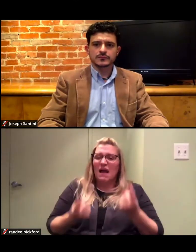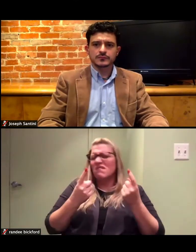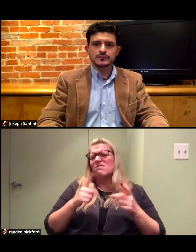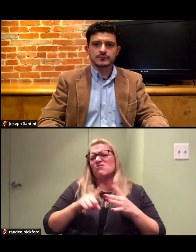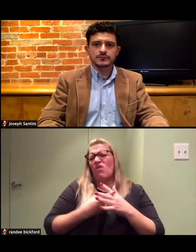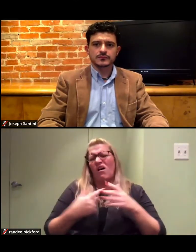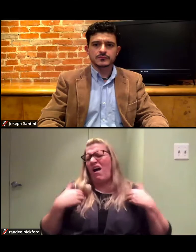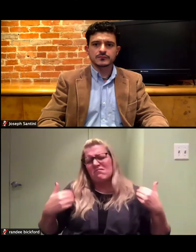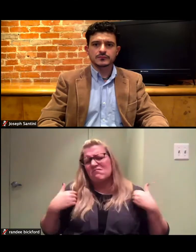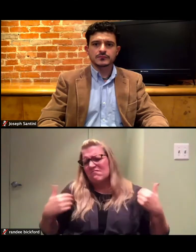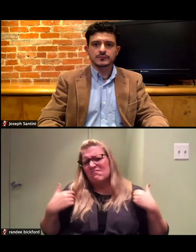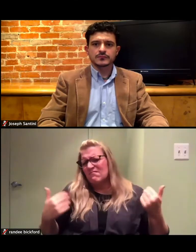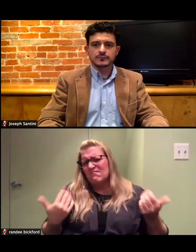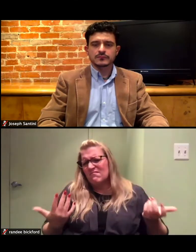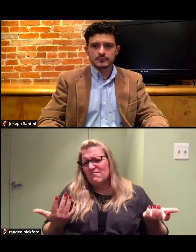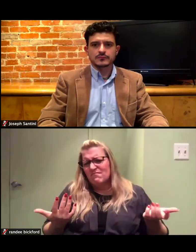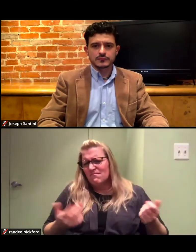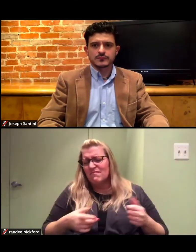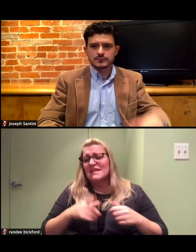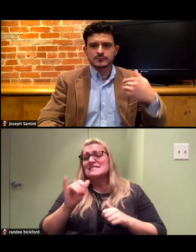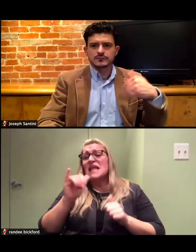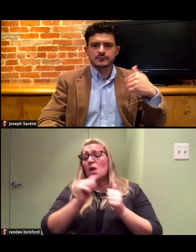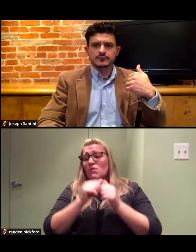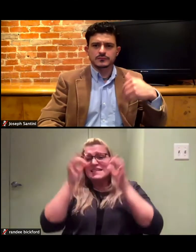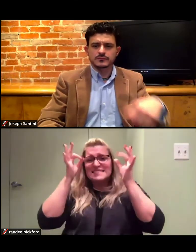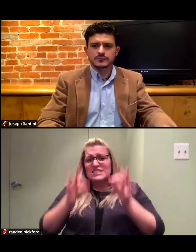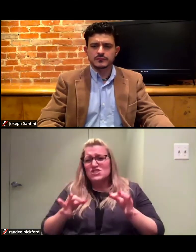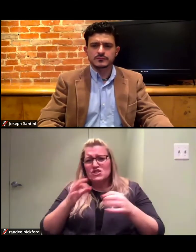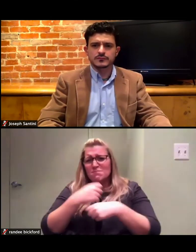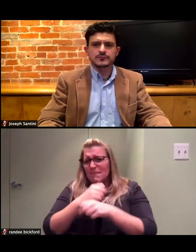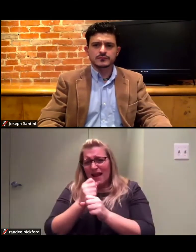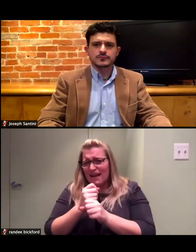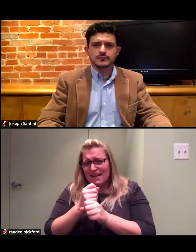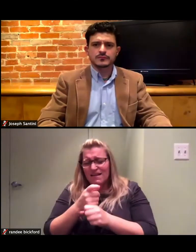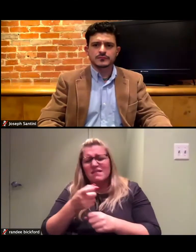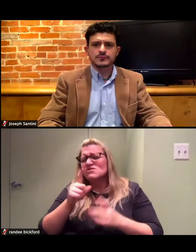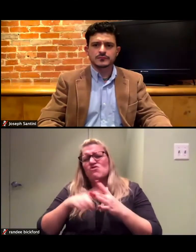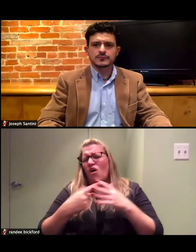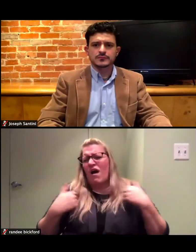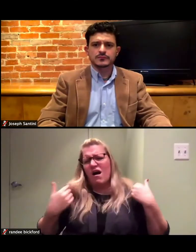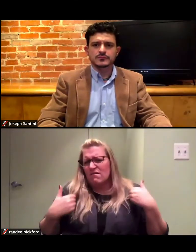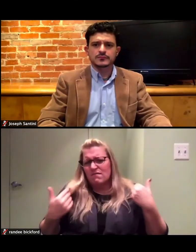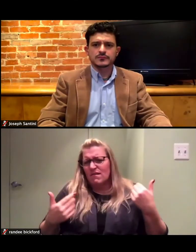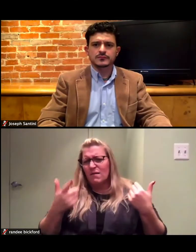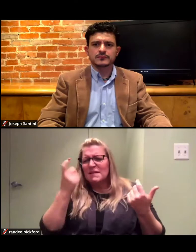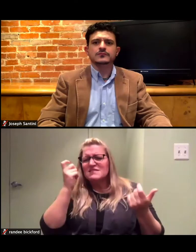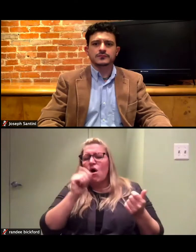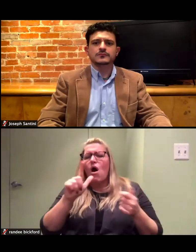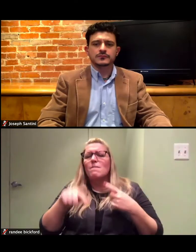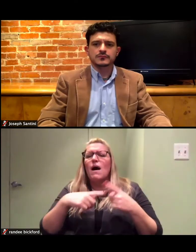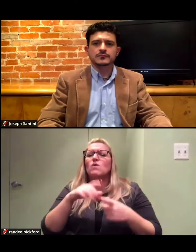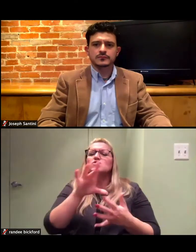So, saving and spending can start very young. And it starts with decision makings